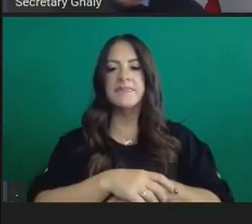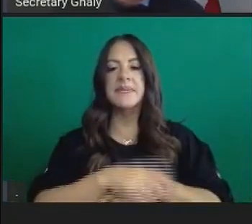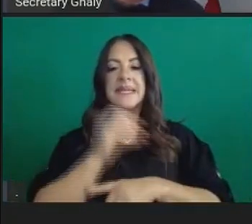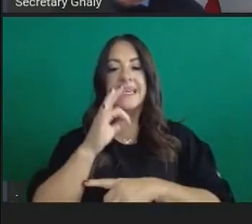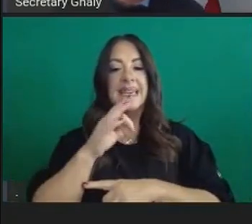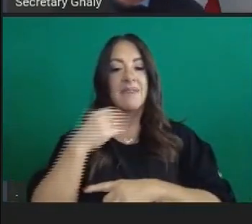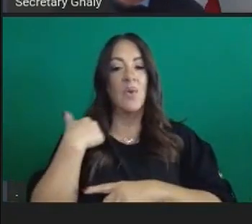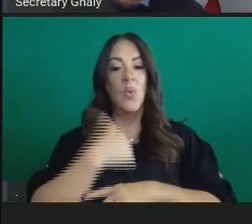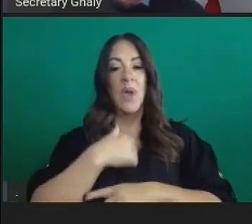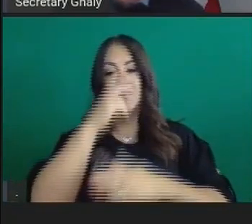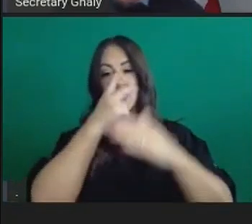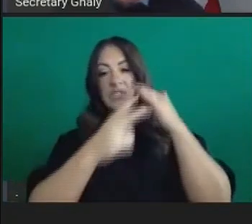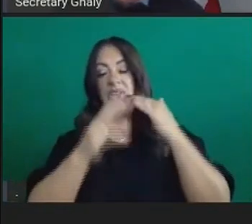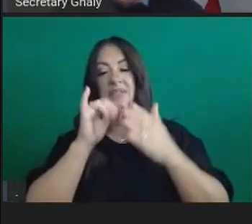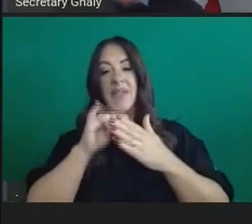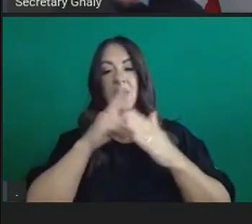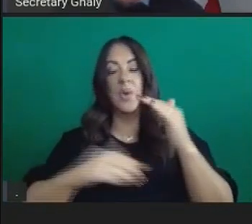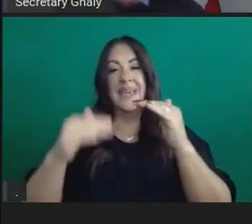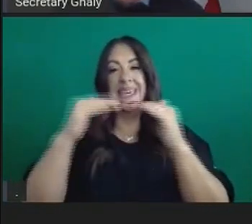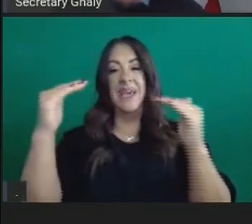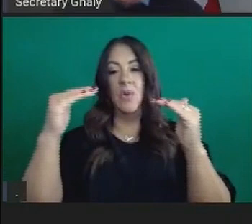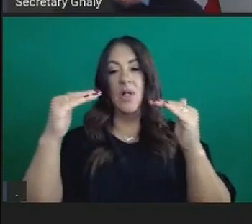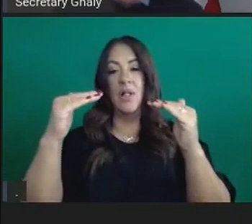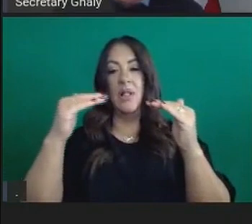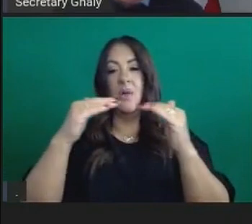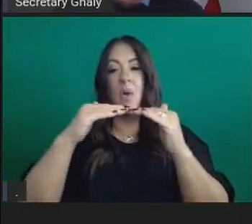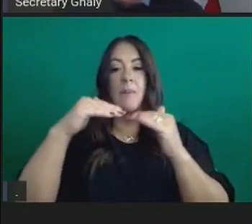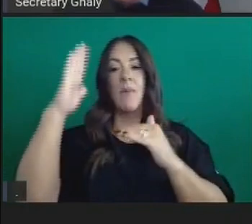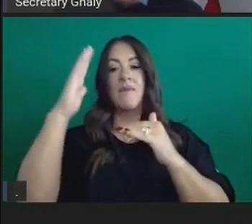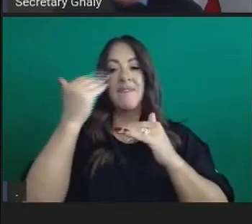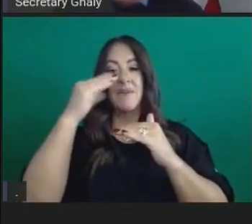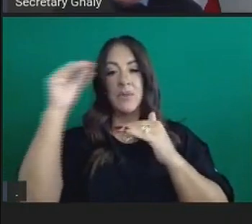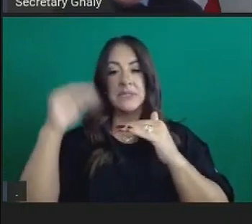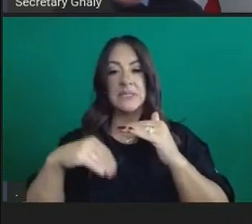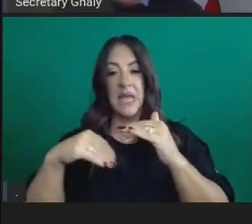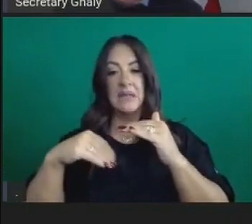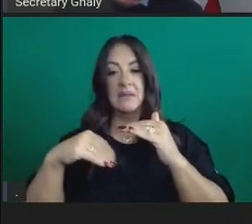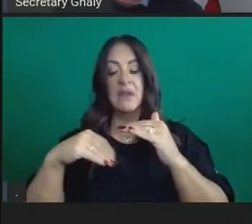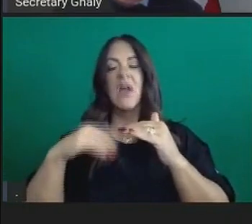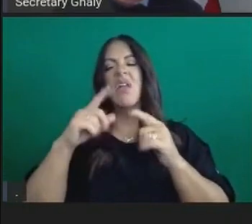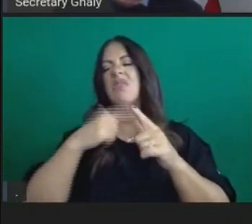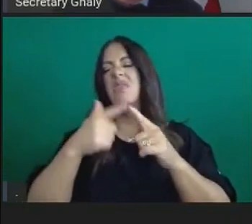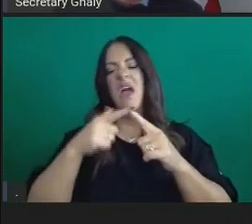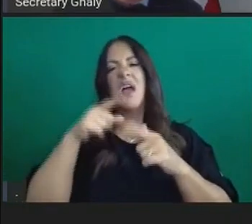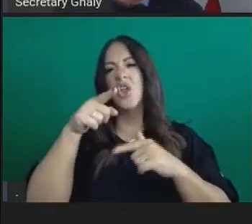UNDERSTAND THE PROJECTIONS. IF YOU ARE ALREADY AT QUITE A SIGNIFICANT DEFICIT WITH YOUR